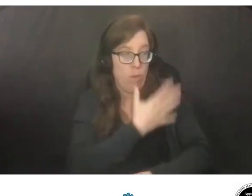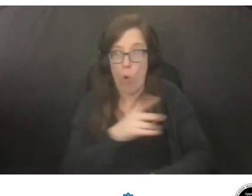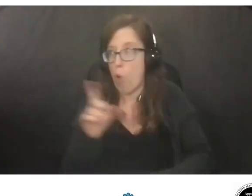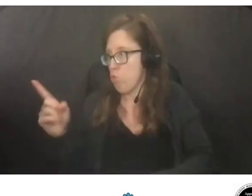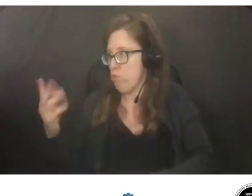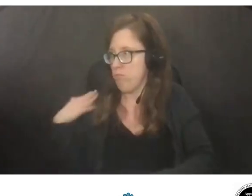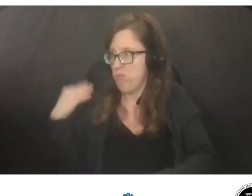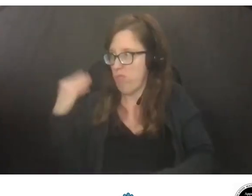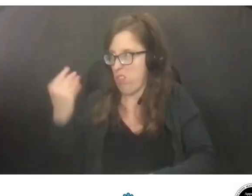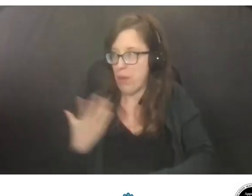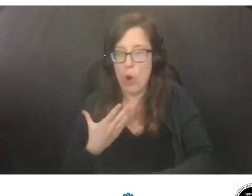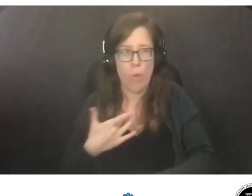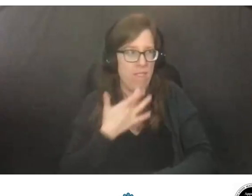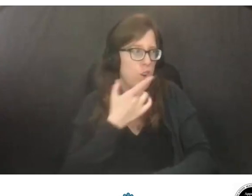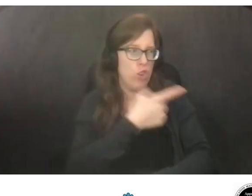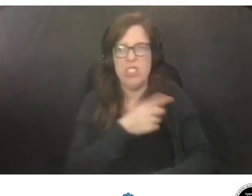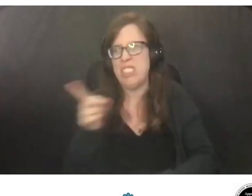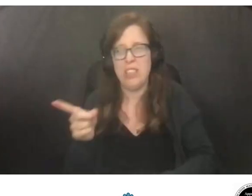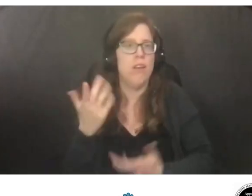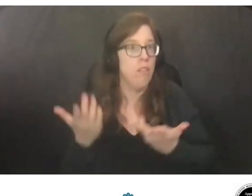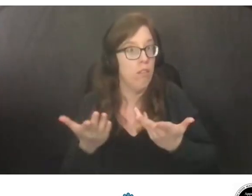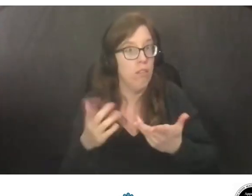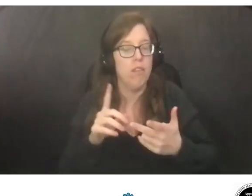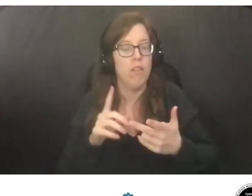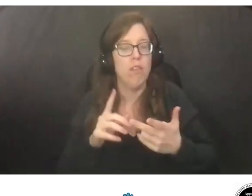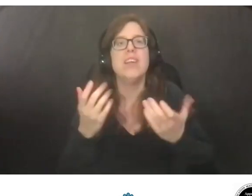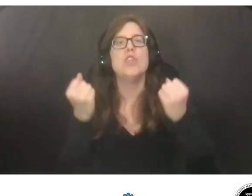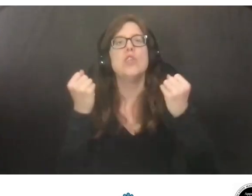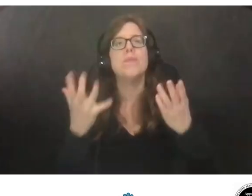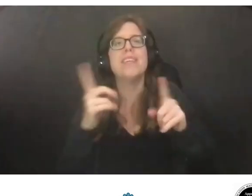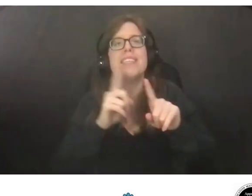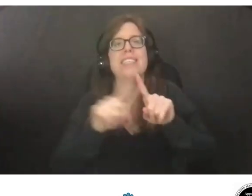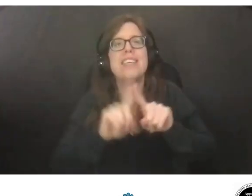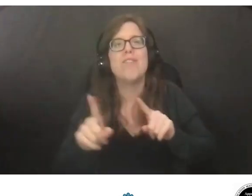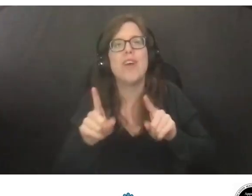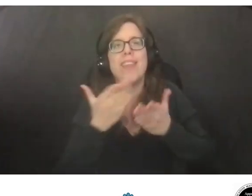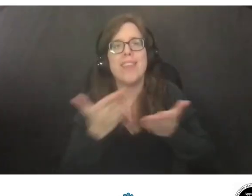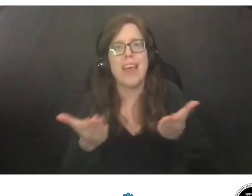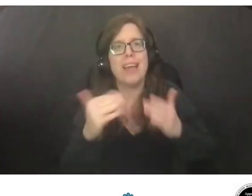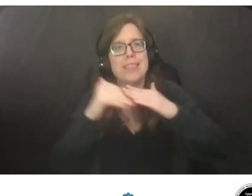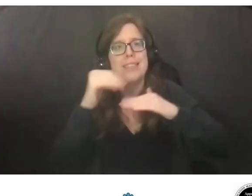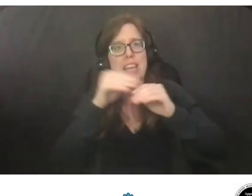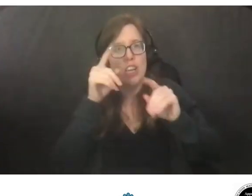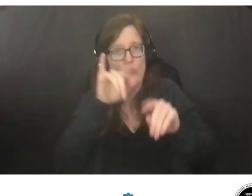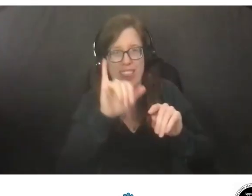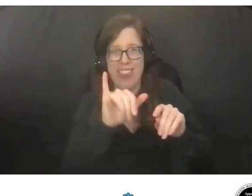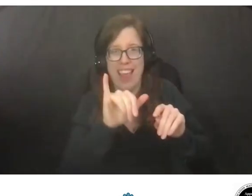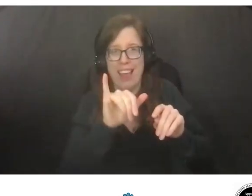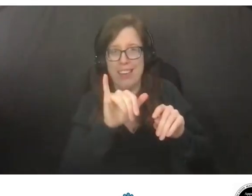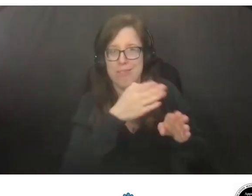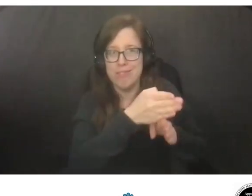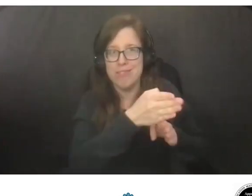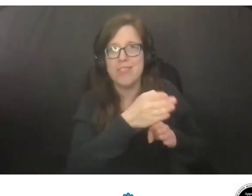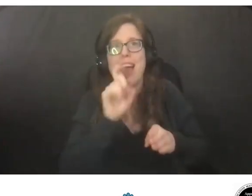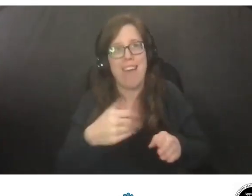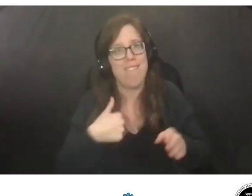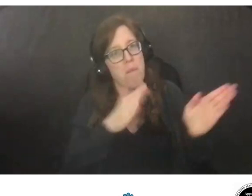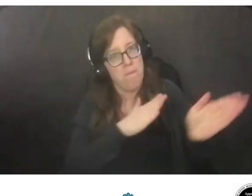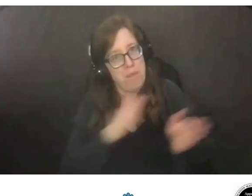If they have preference in that? So many, so many components within that section has to have a plan.